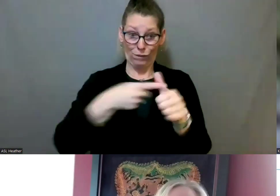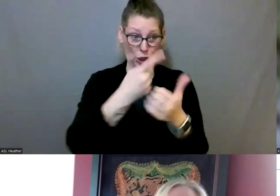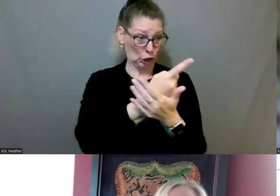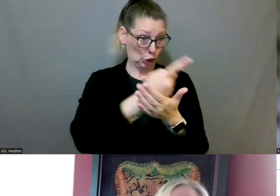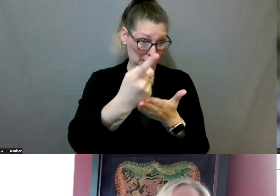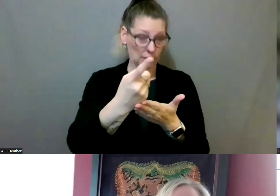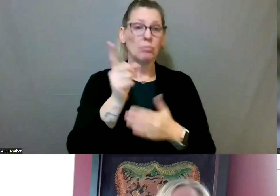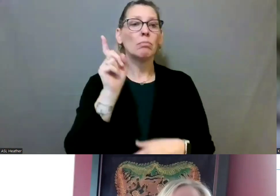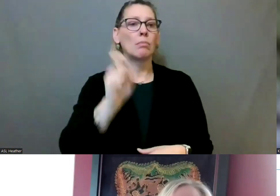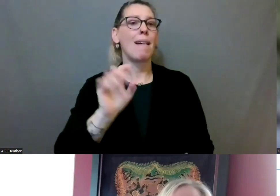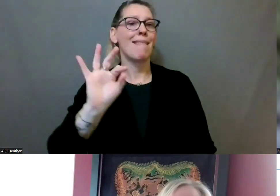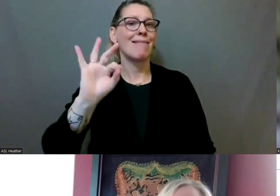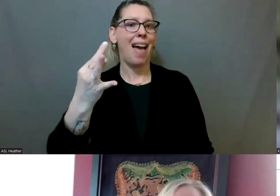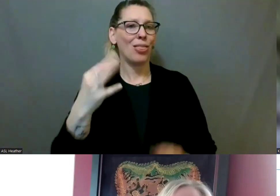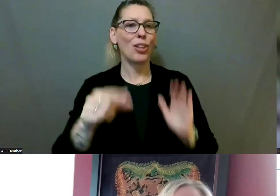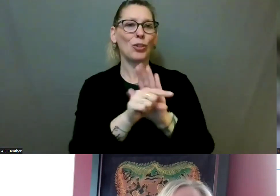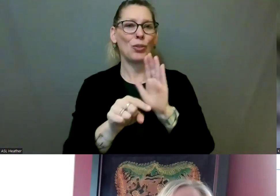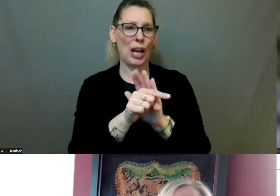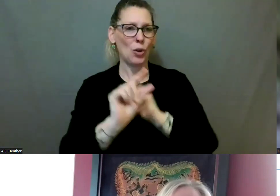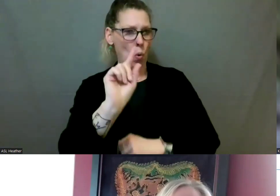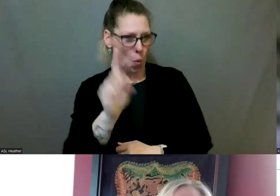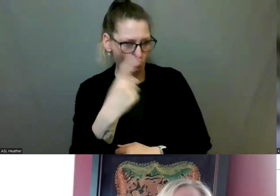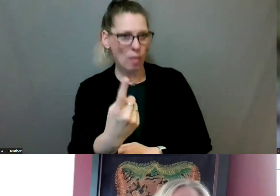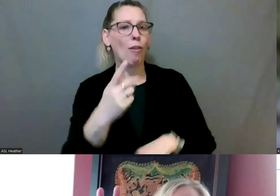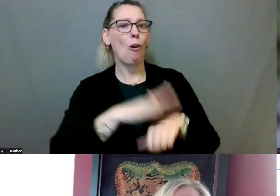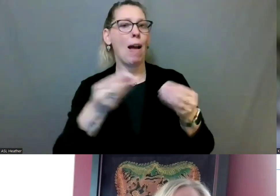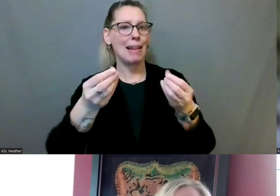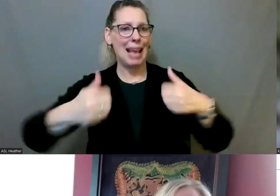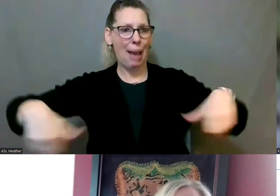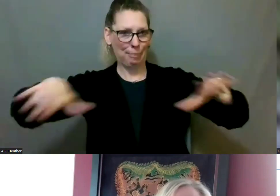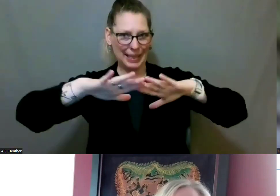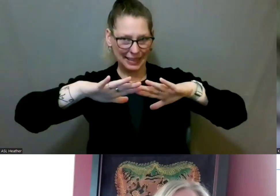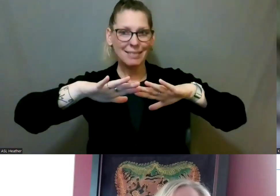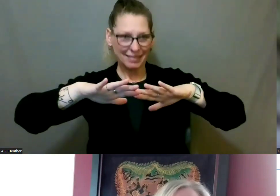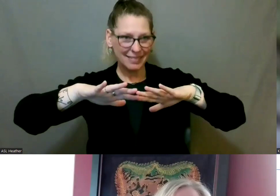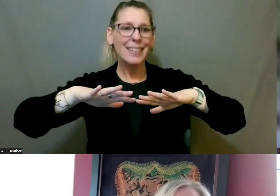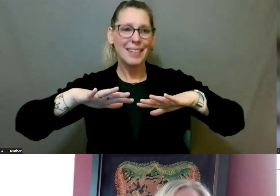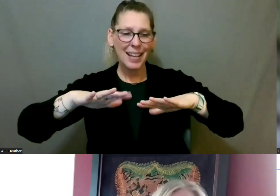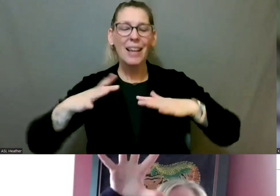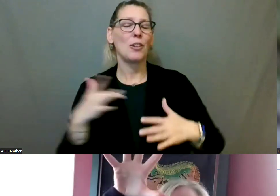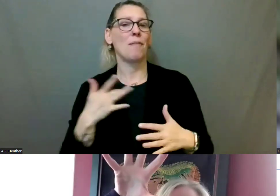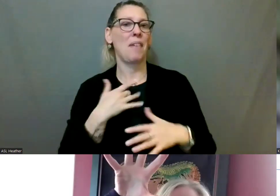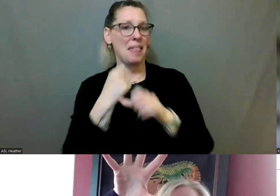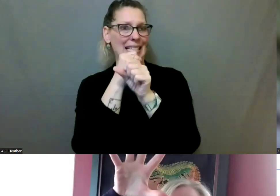graders only built into the schedule on the campus, to bring that safety threshold up.